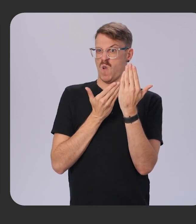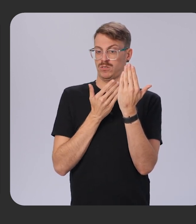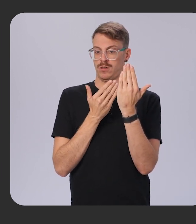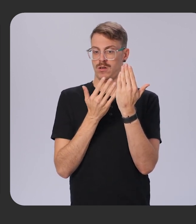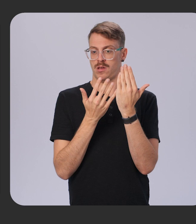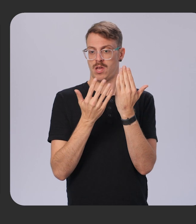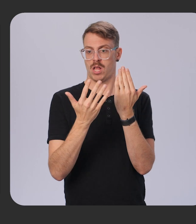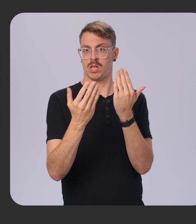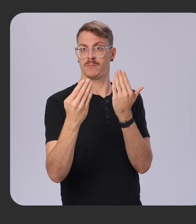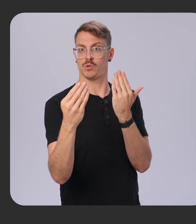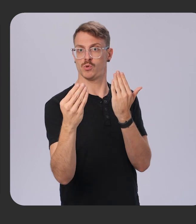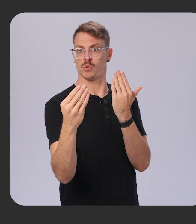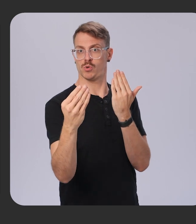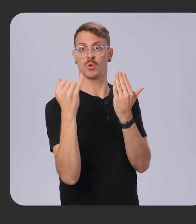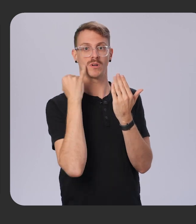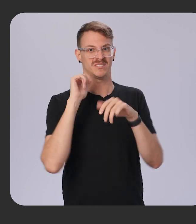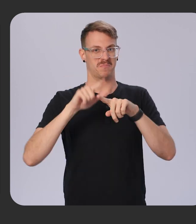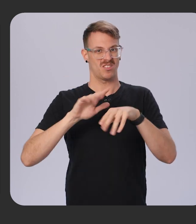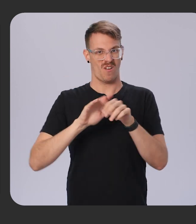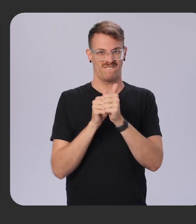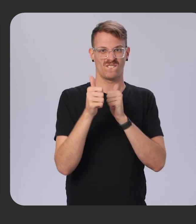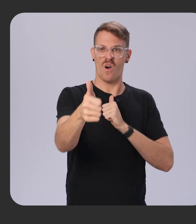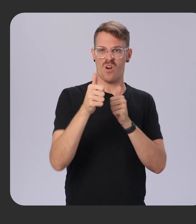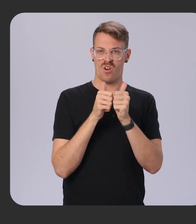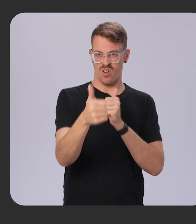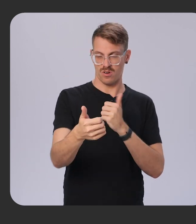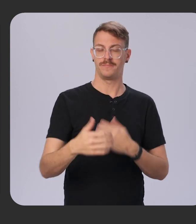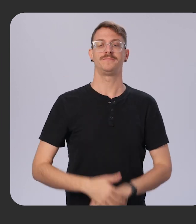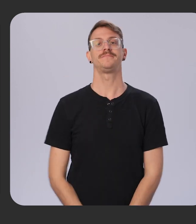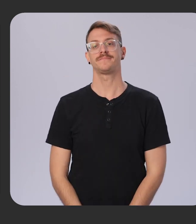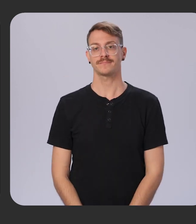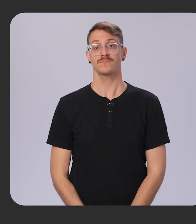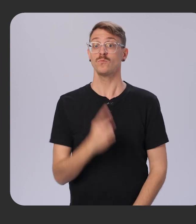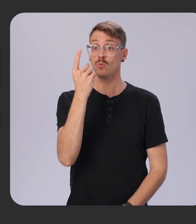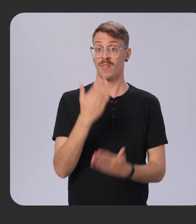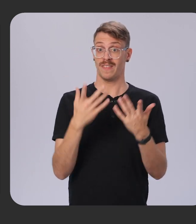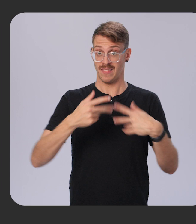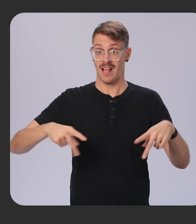based on how far away that Pixel is. One thing this enables is occlusion,